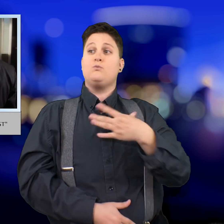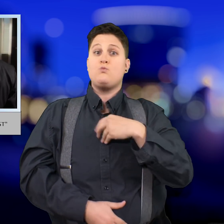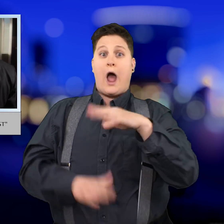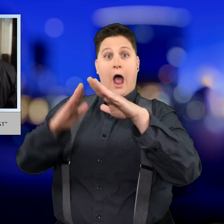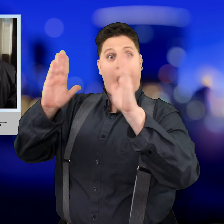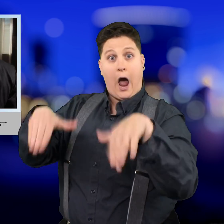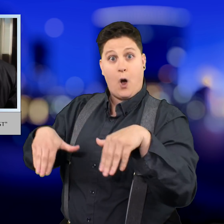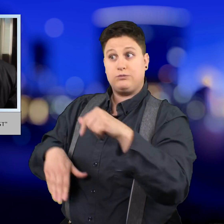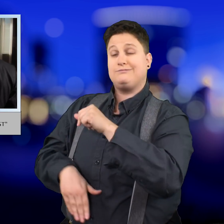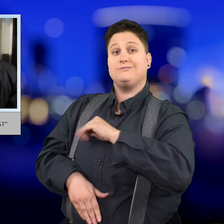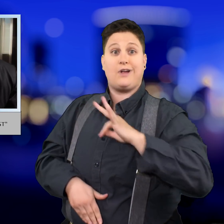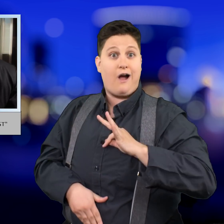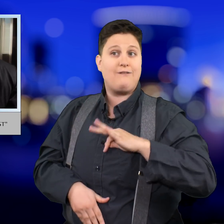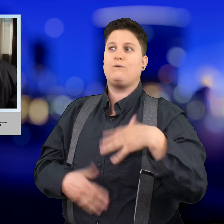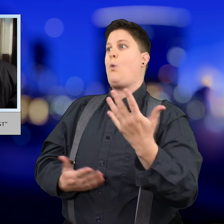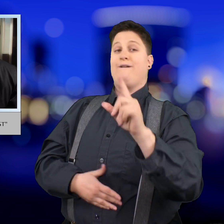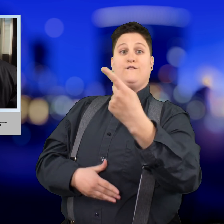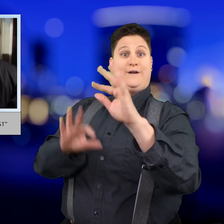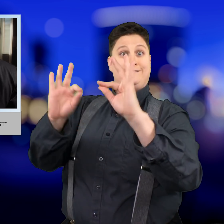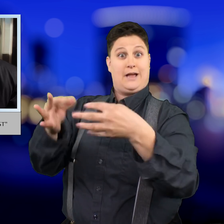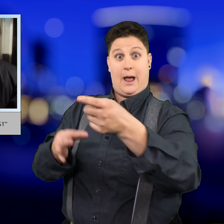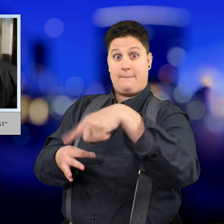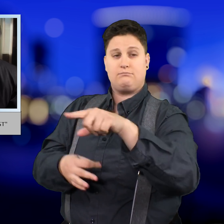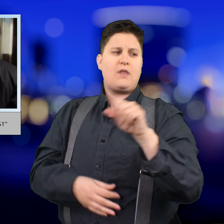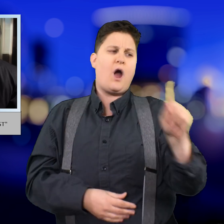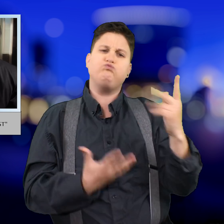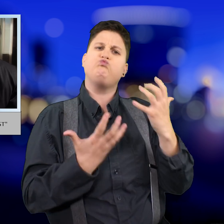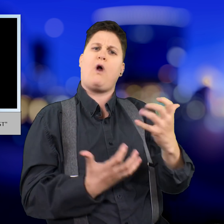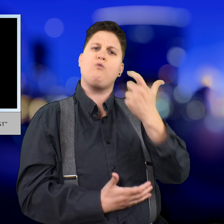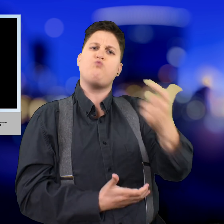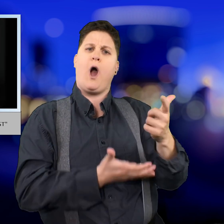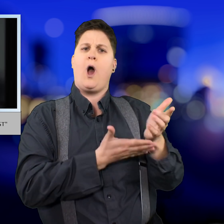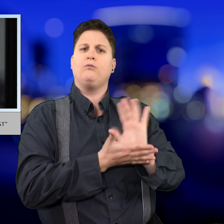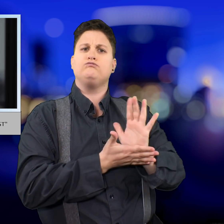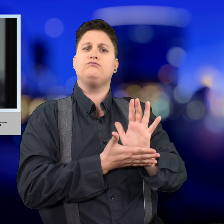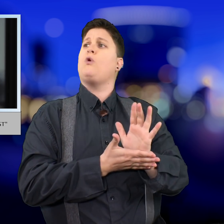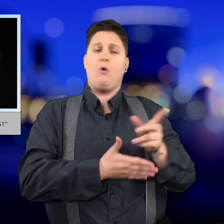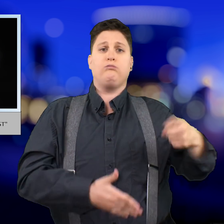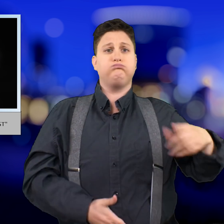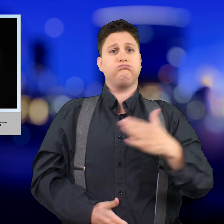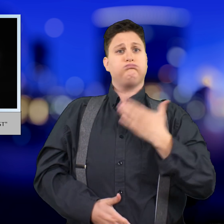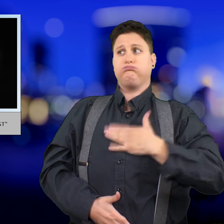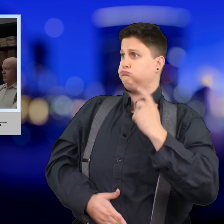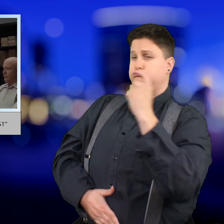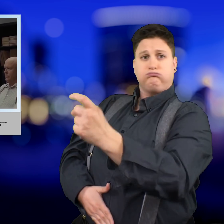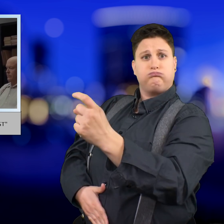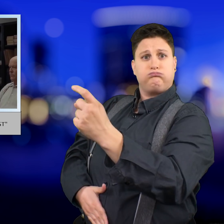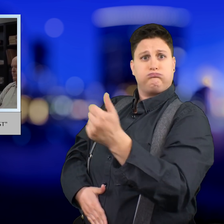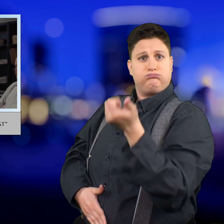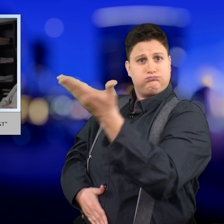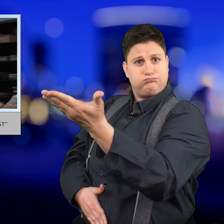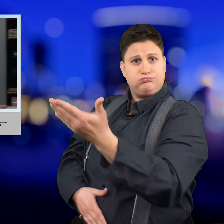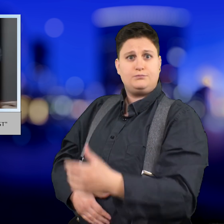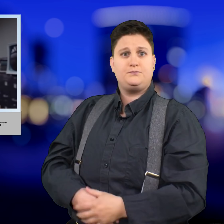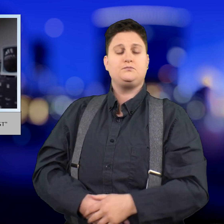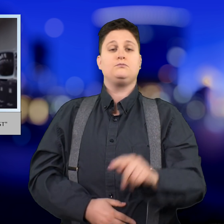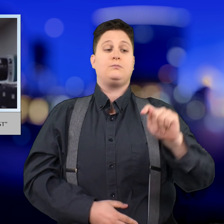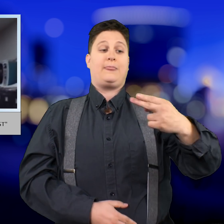provide movies for the first family or White House staff to watch when asked.